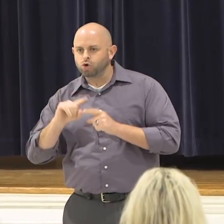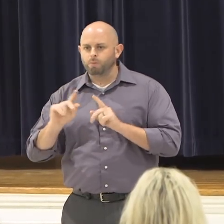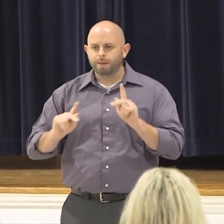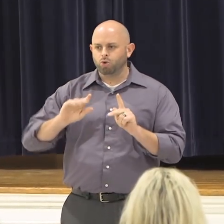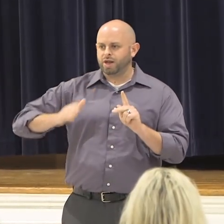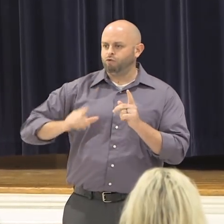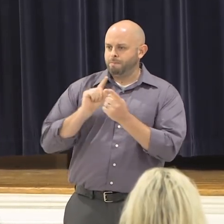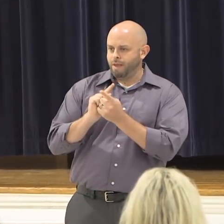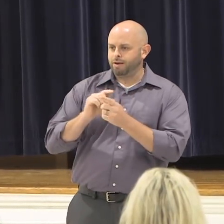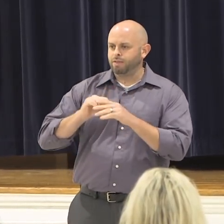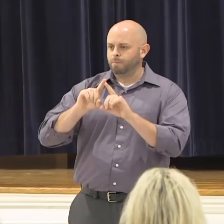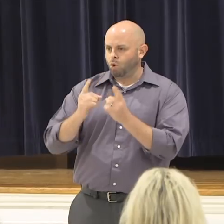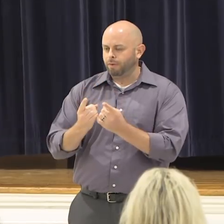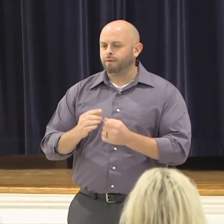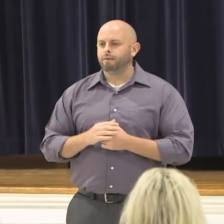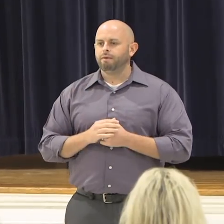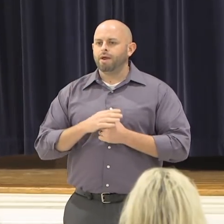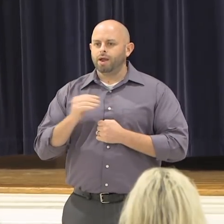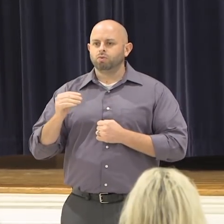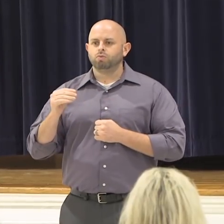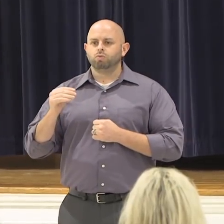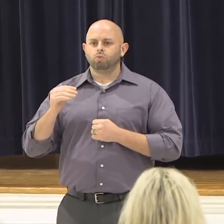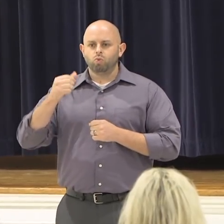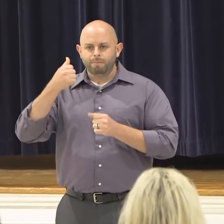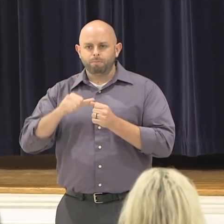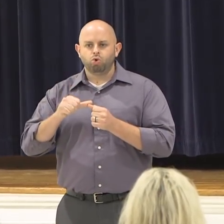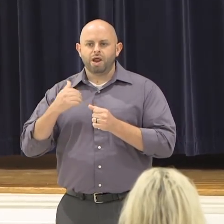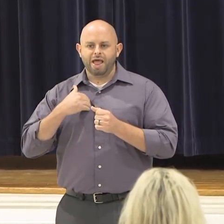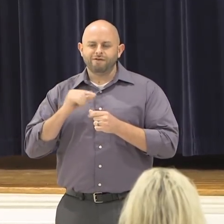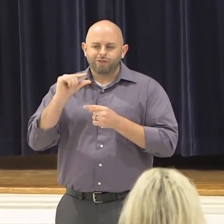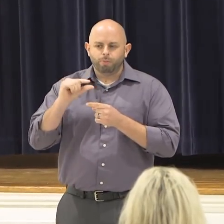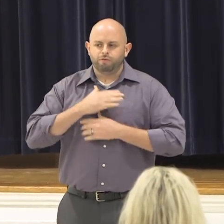in the department and remember that to have a little bit of joy at work so